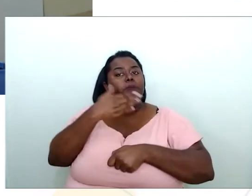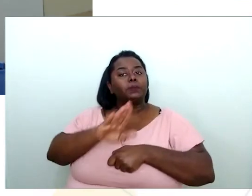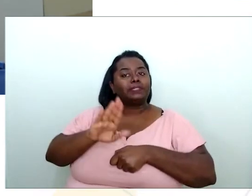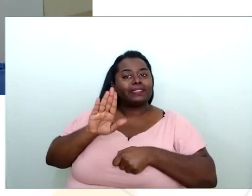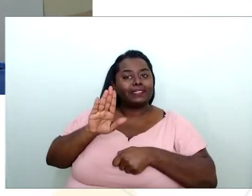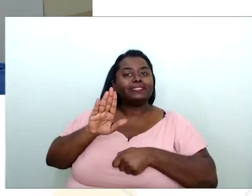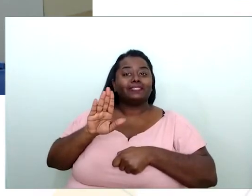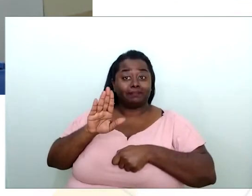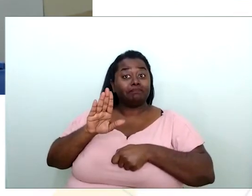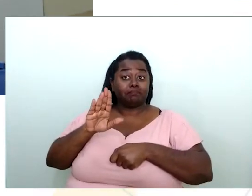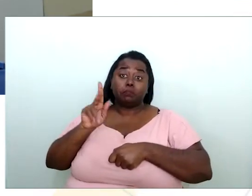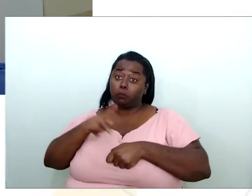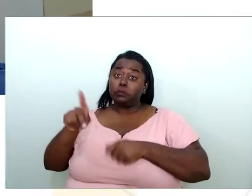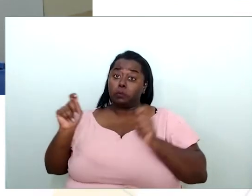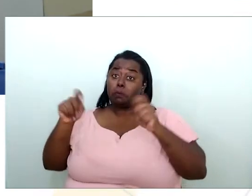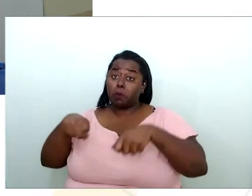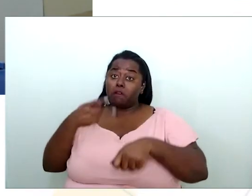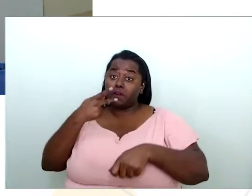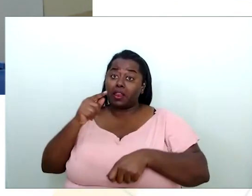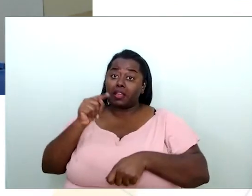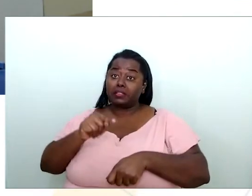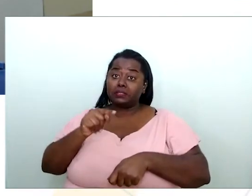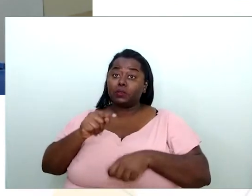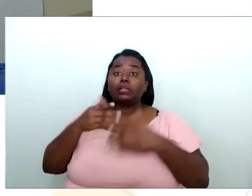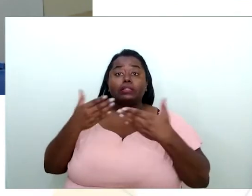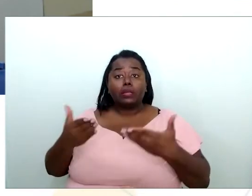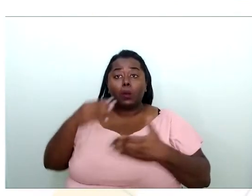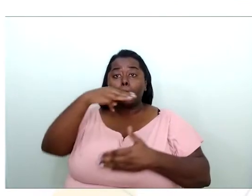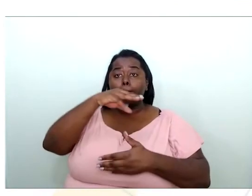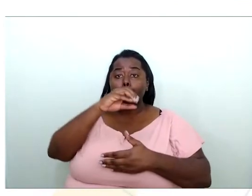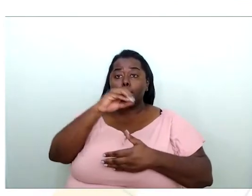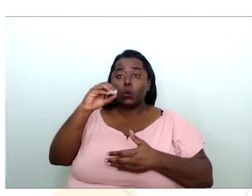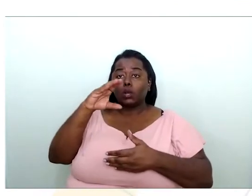expect us to do so there's there's an argument to be made there then the MOOCs